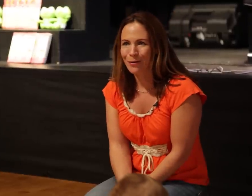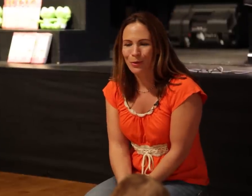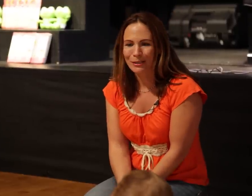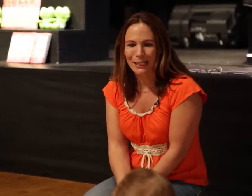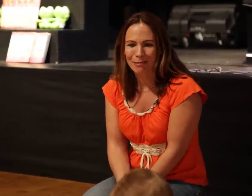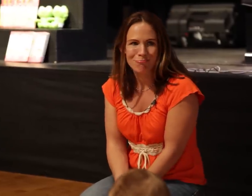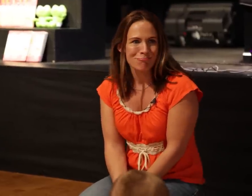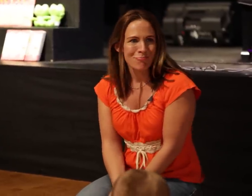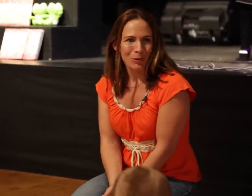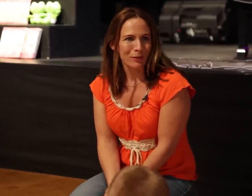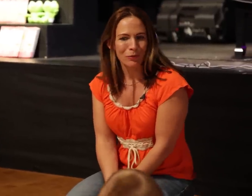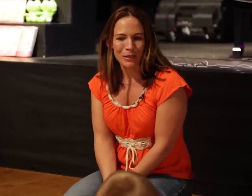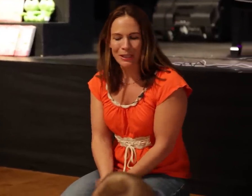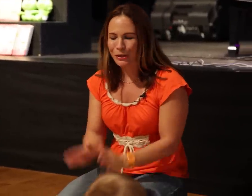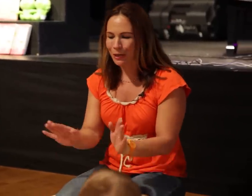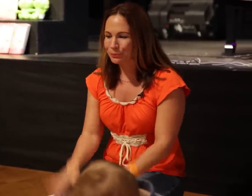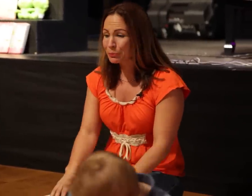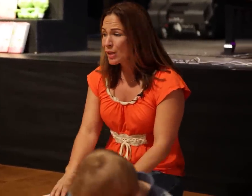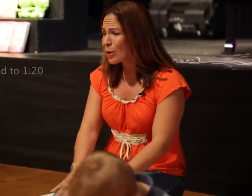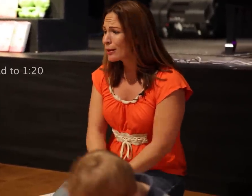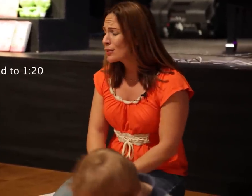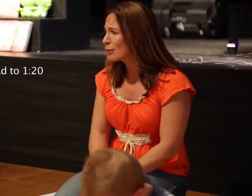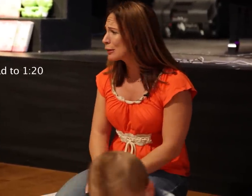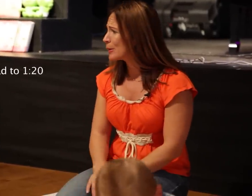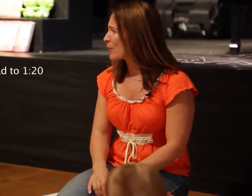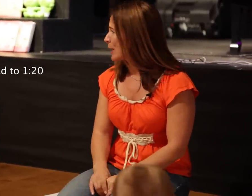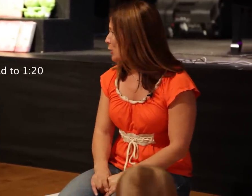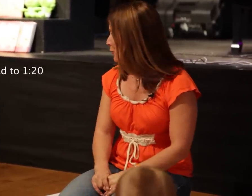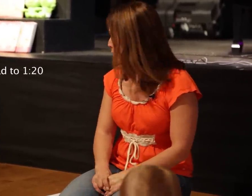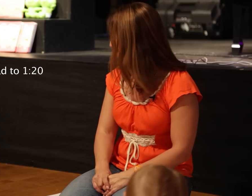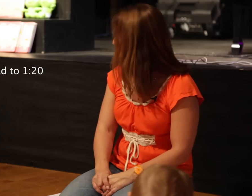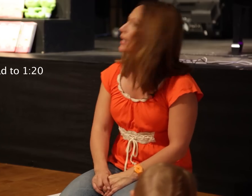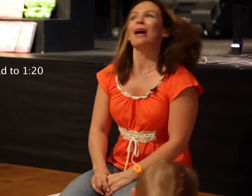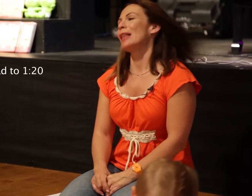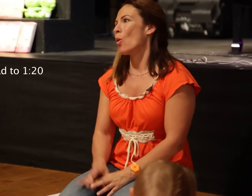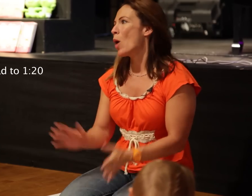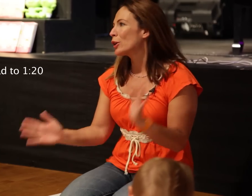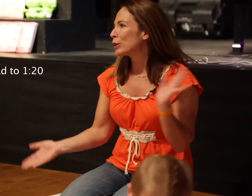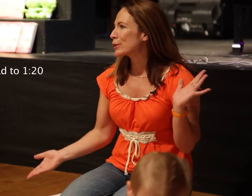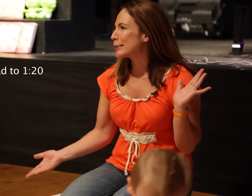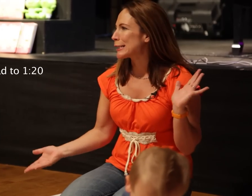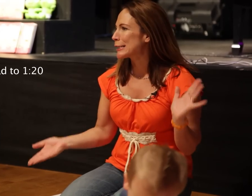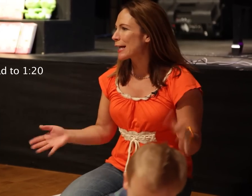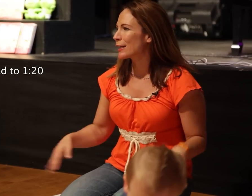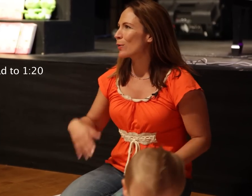you know, 12 to 14 years ago. So I'd love to hear a little bit from each of you like what your interest is in sign language,